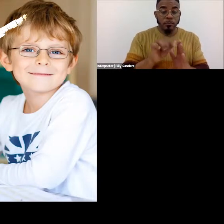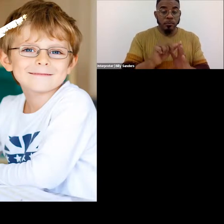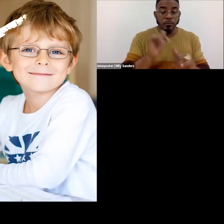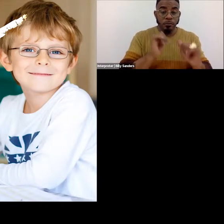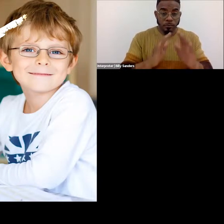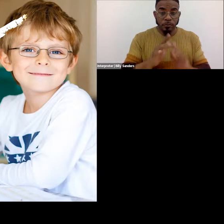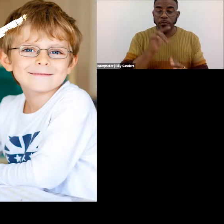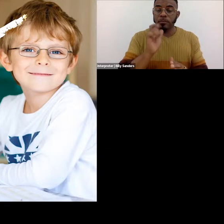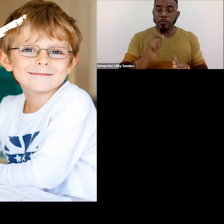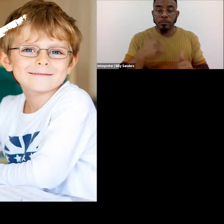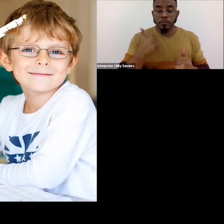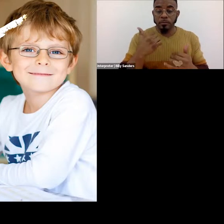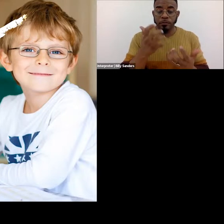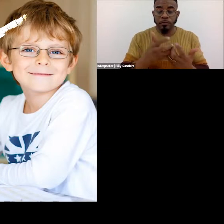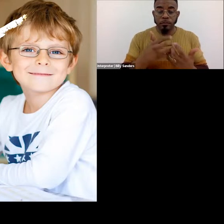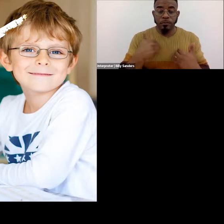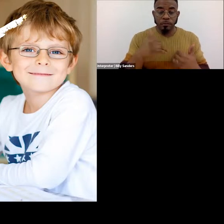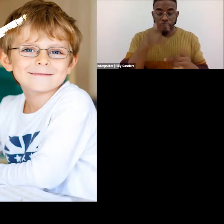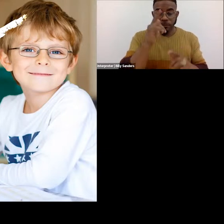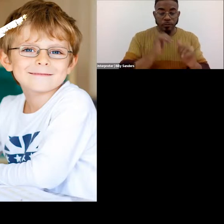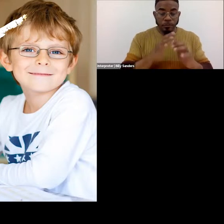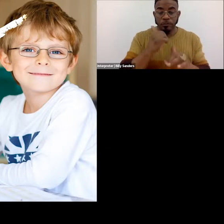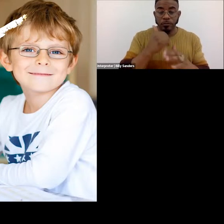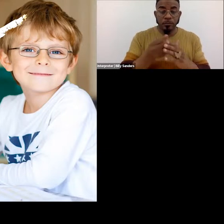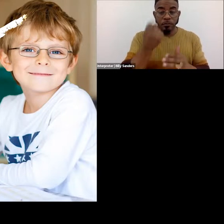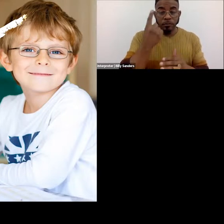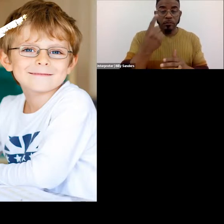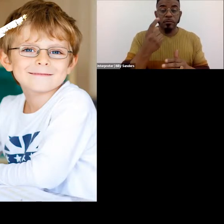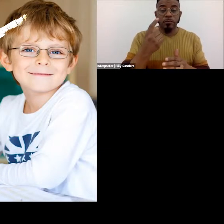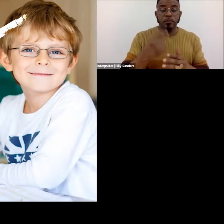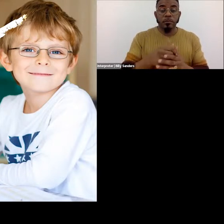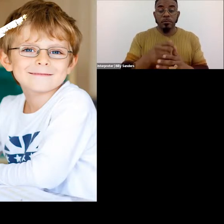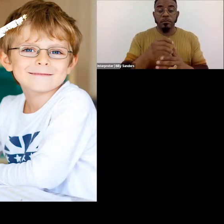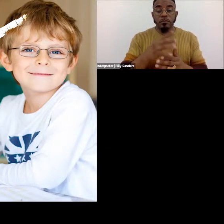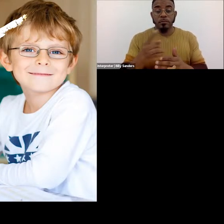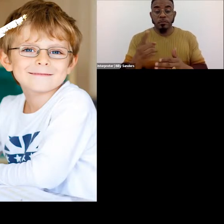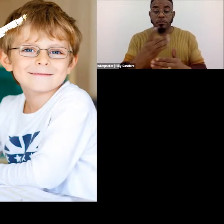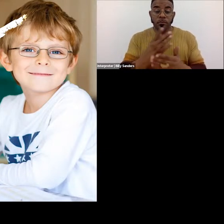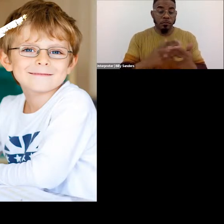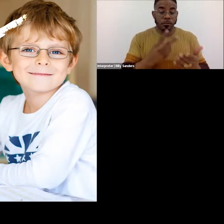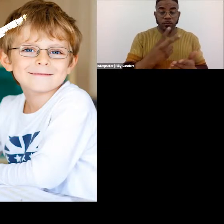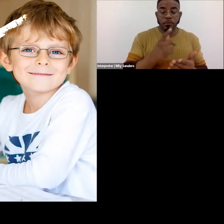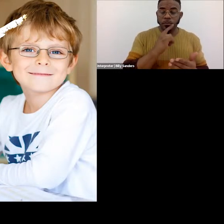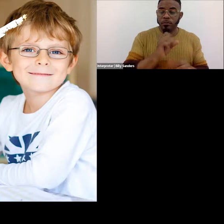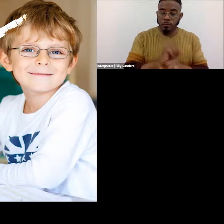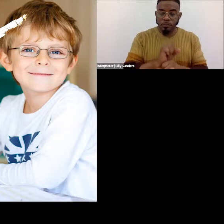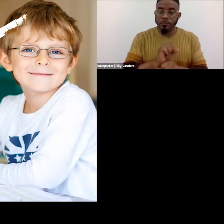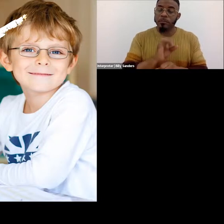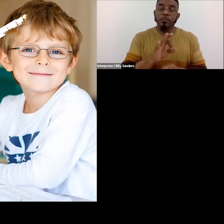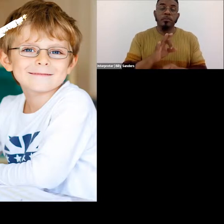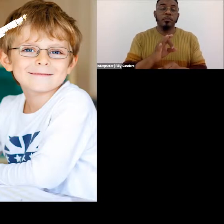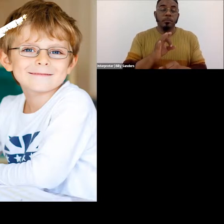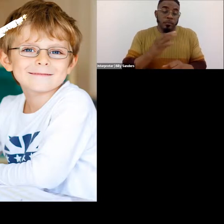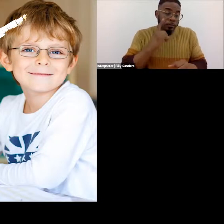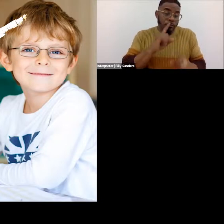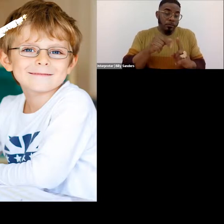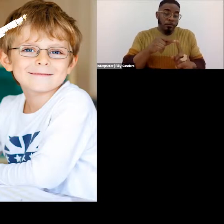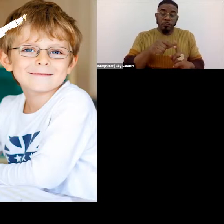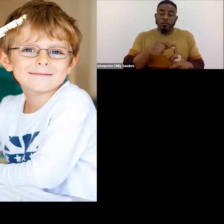who happen to be young performers under Schedule X, Part I and Part II. And that's the working hours that I just talked about,